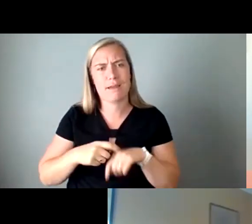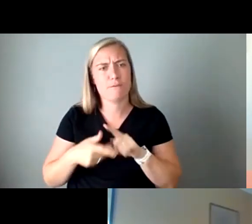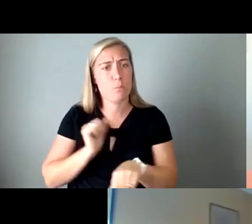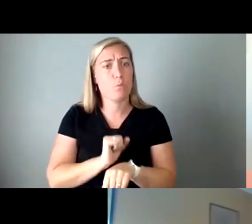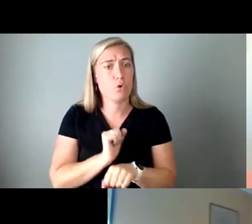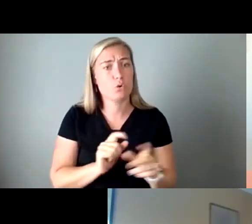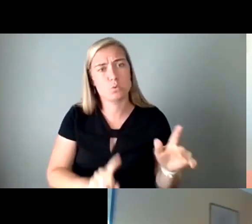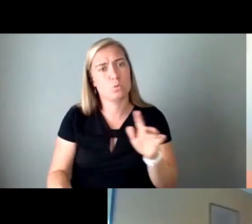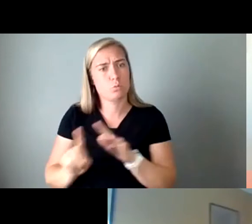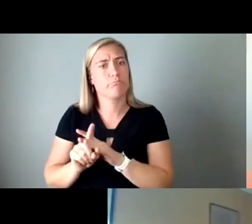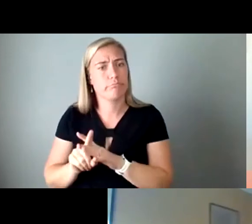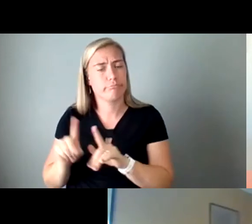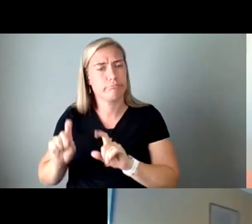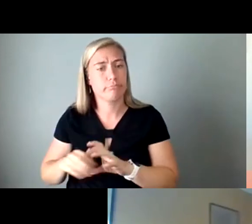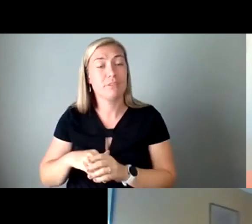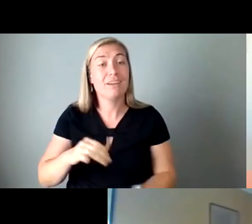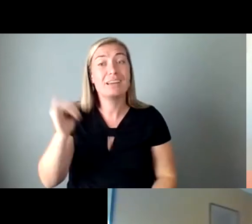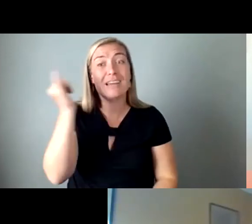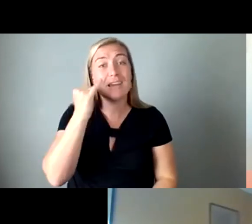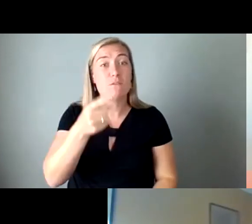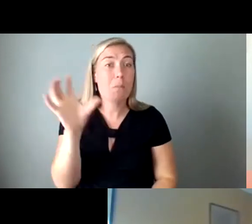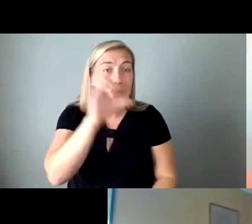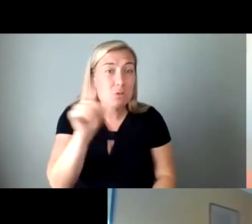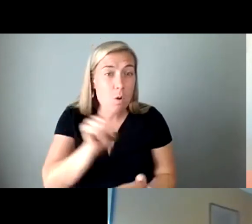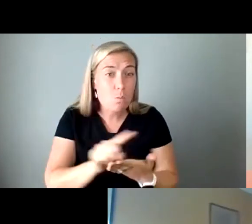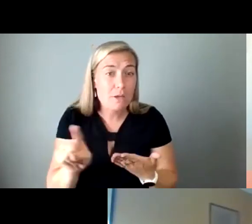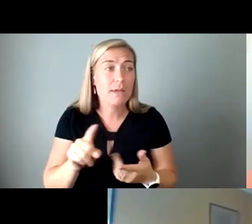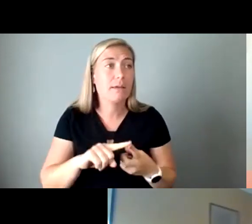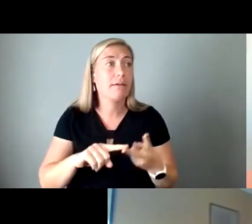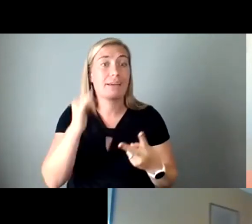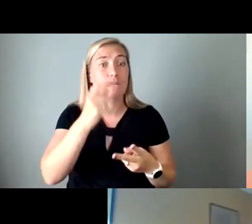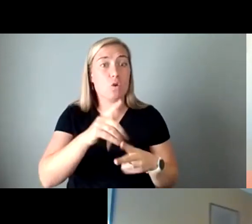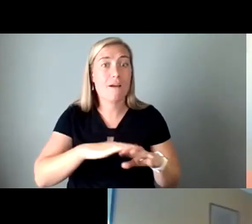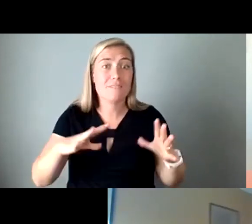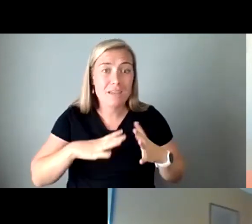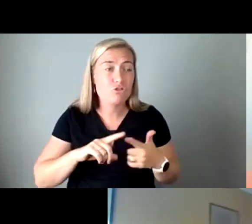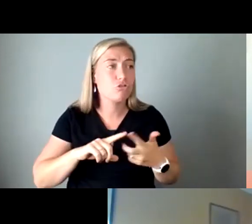If you miss a week, if you're on vacation, that's fine. If you're off for that week, that's fine. But